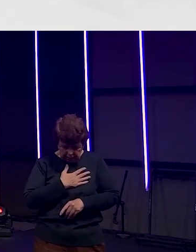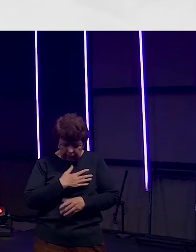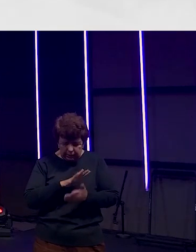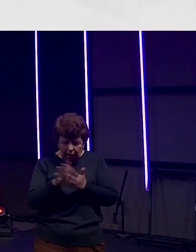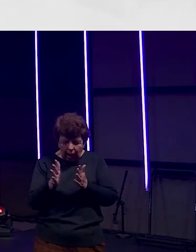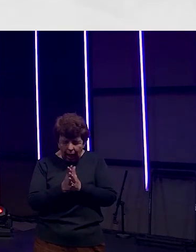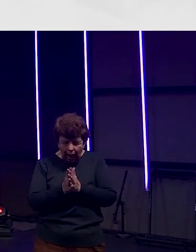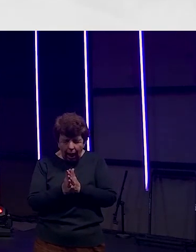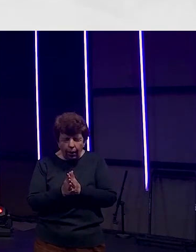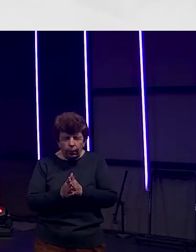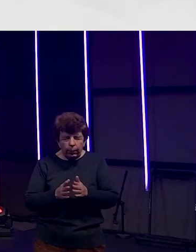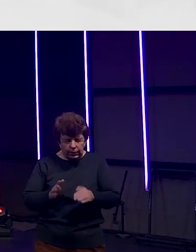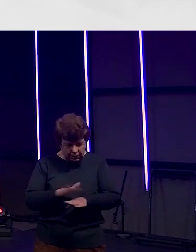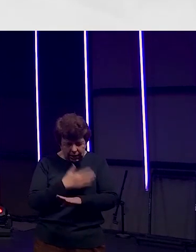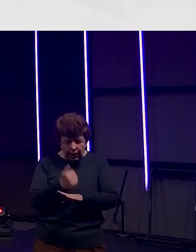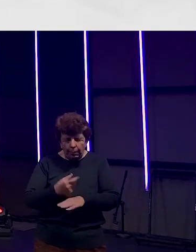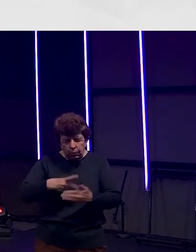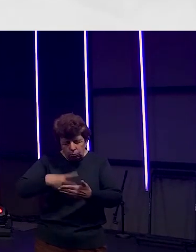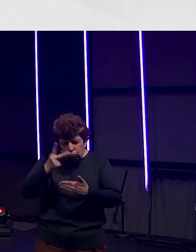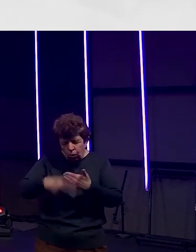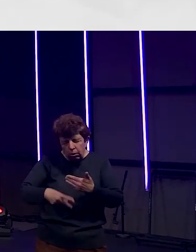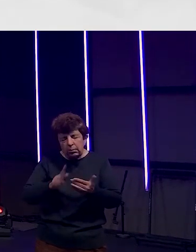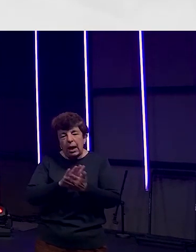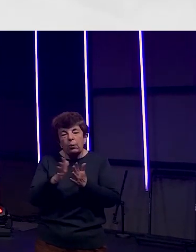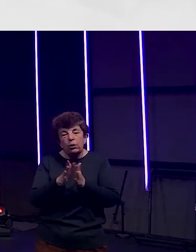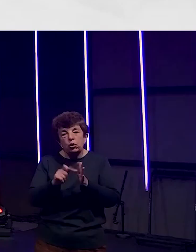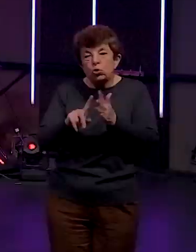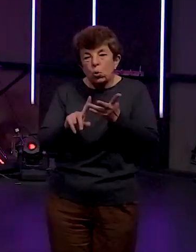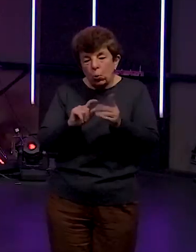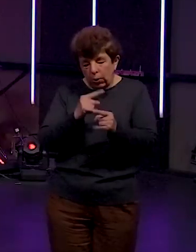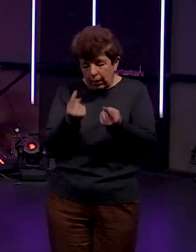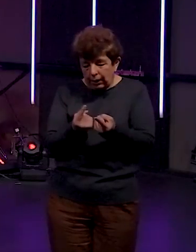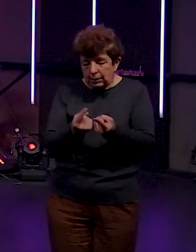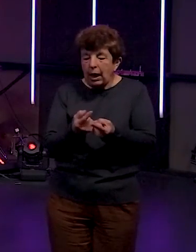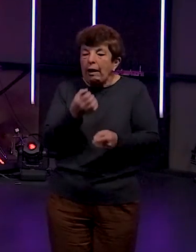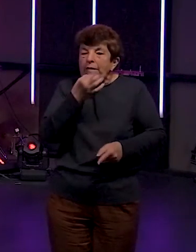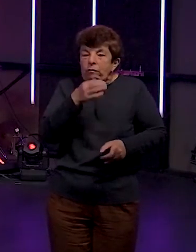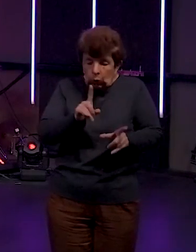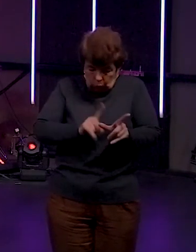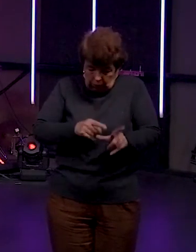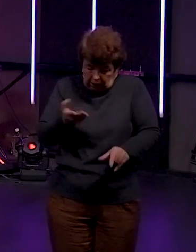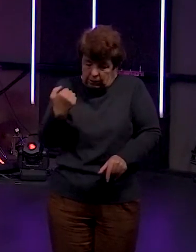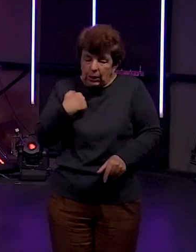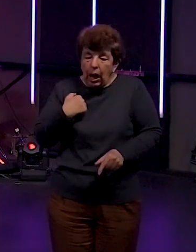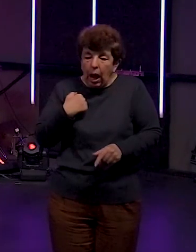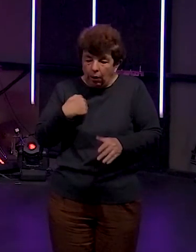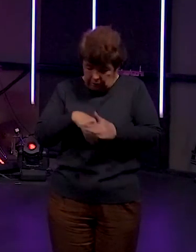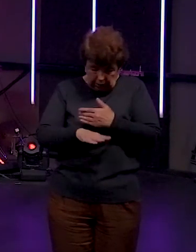programs, how we do things. A number of years ago was in a role where I was